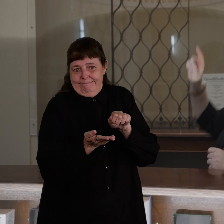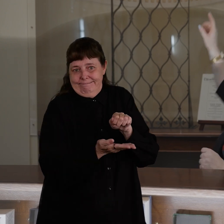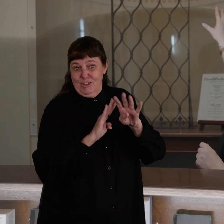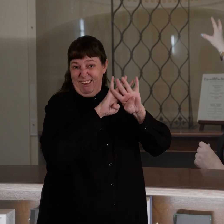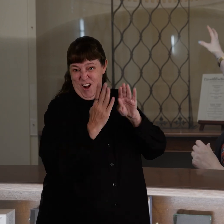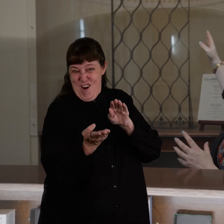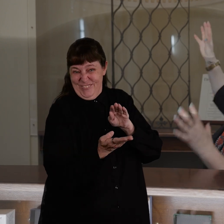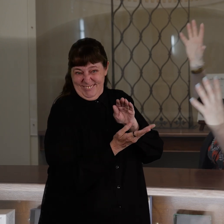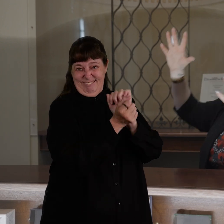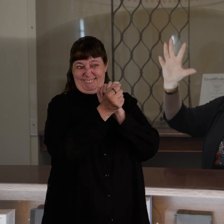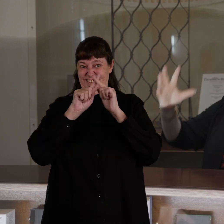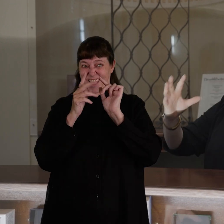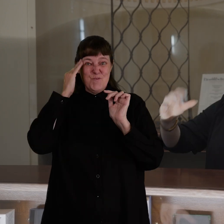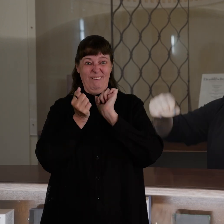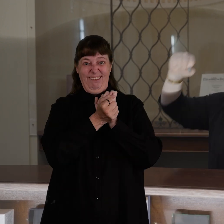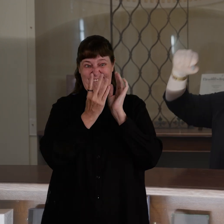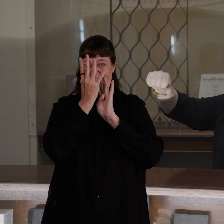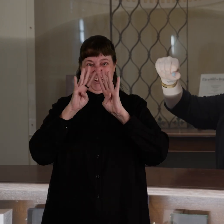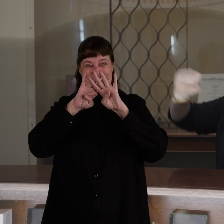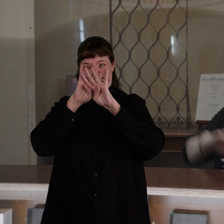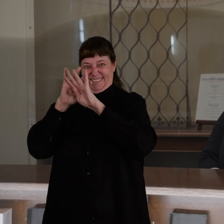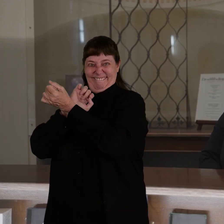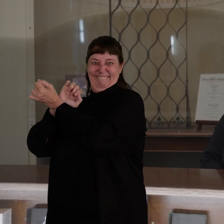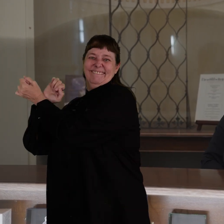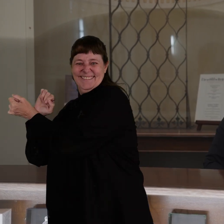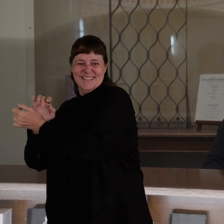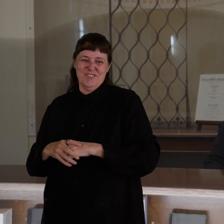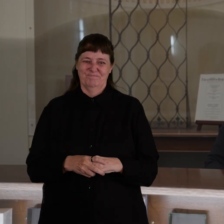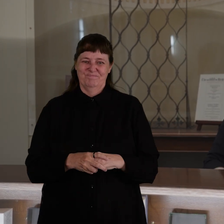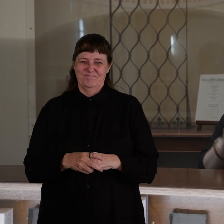so they had to take the piece of grille out with her still attached to it.